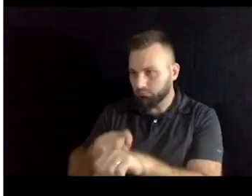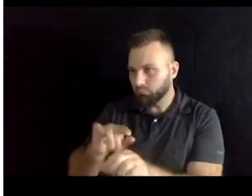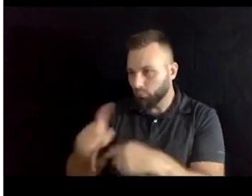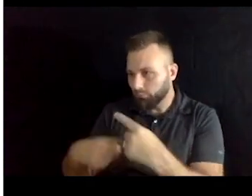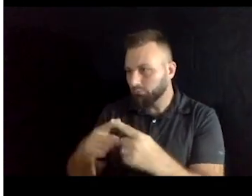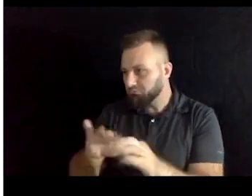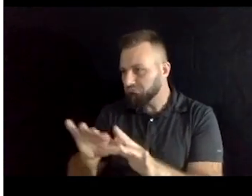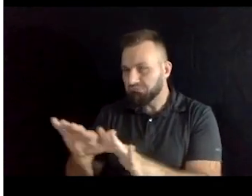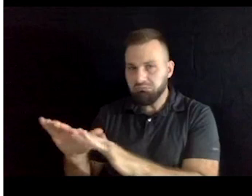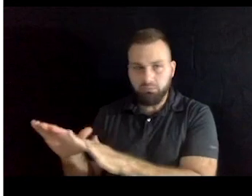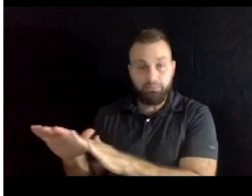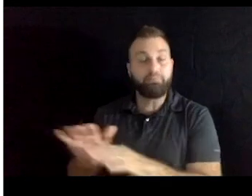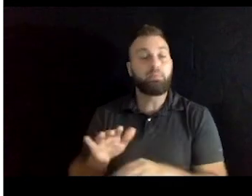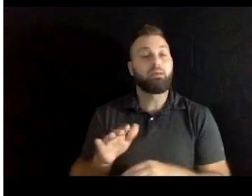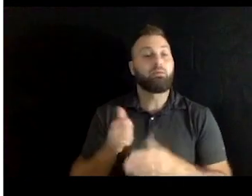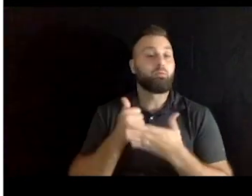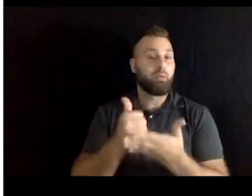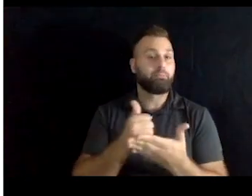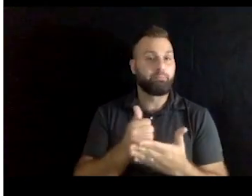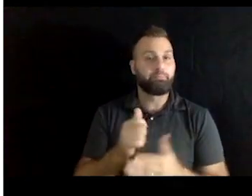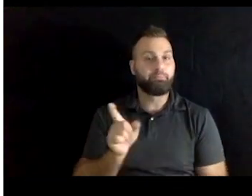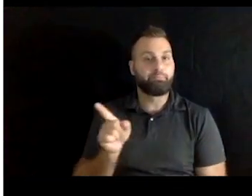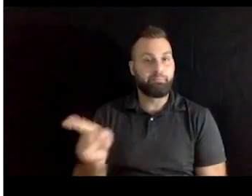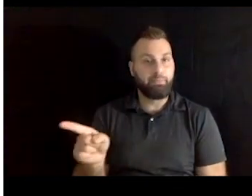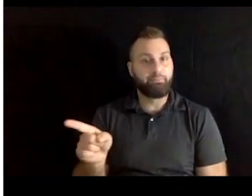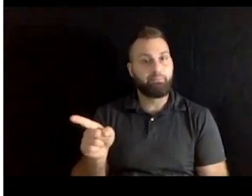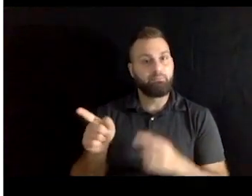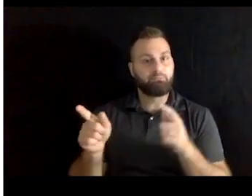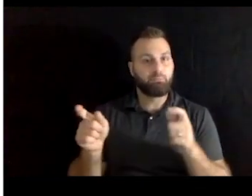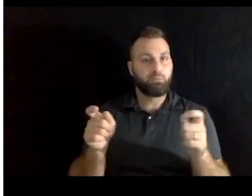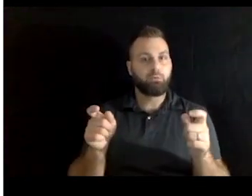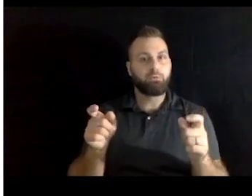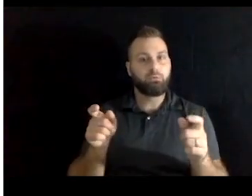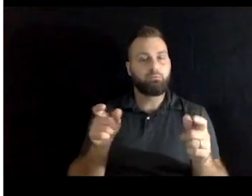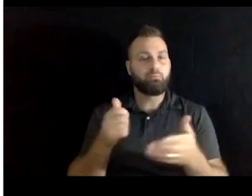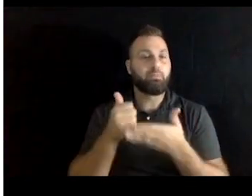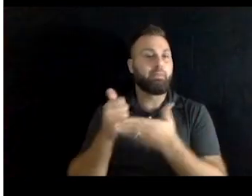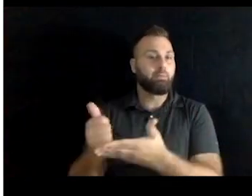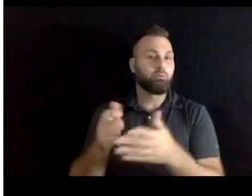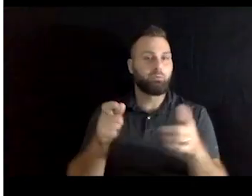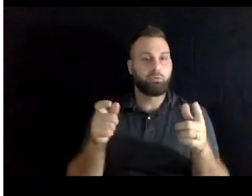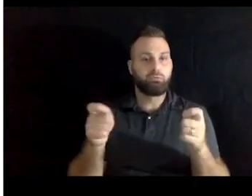help keep their condition in a state that they were more likely to work.